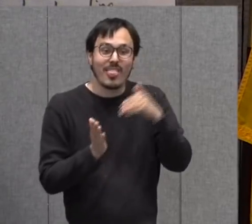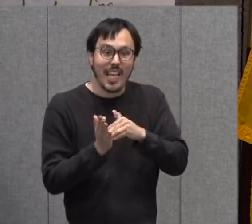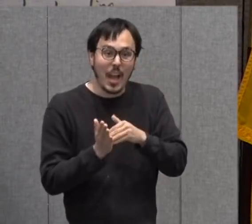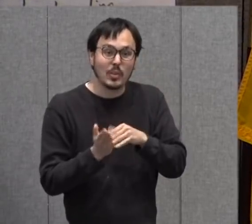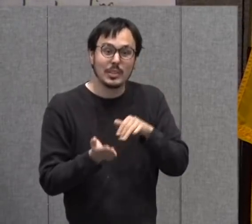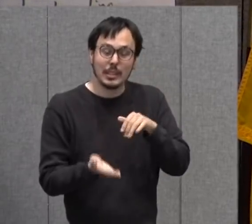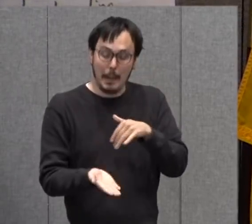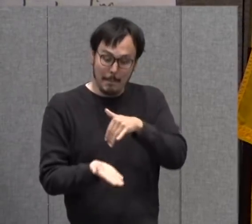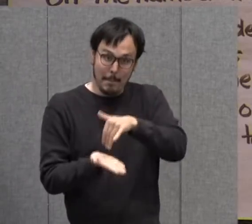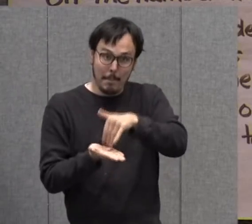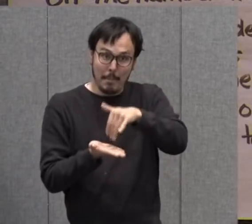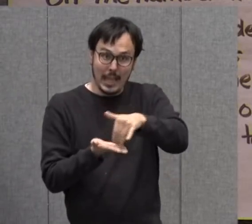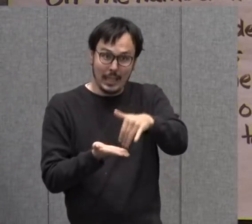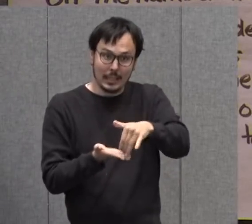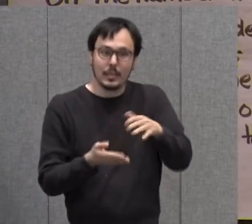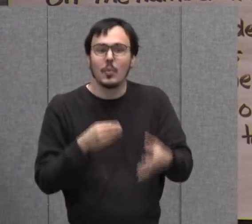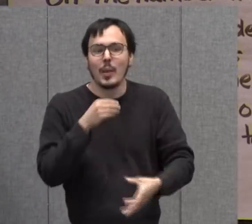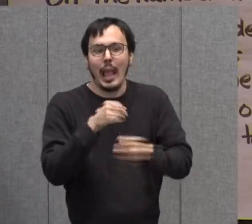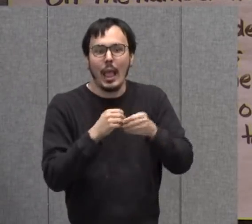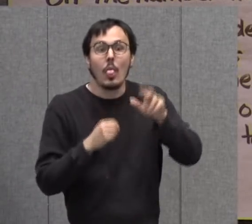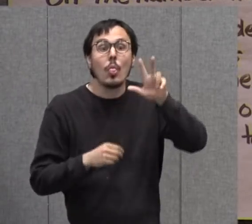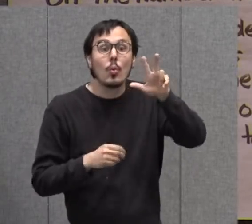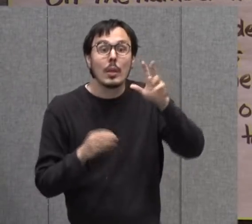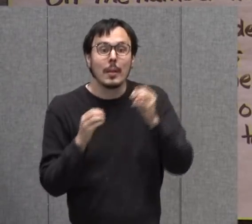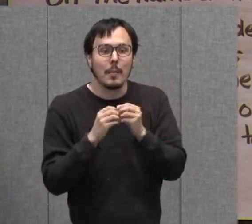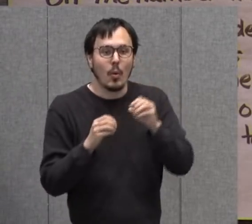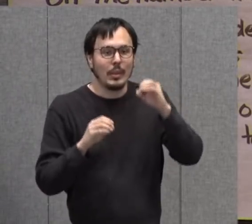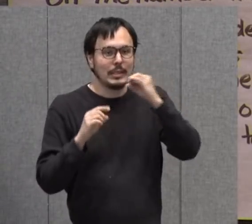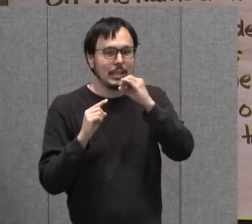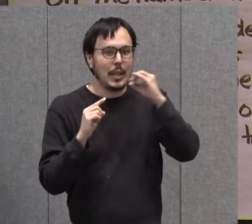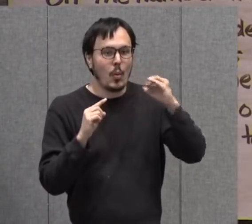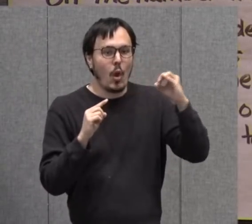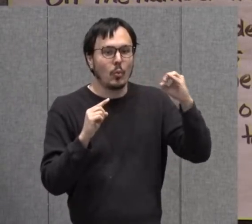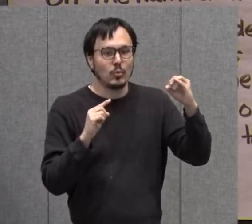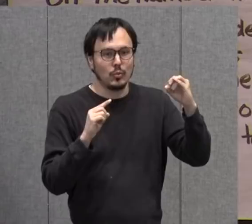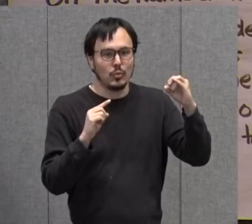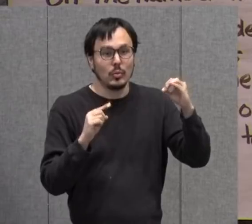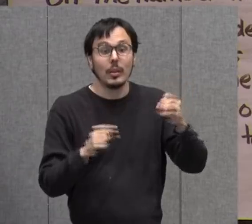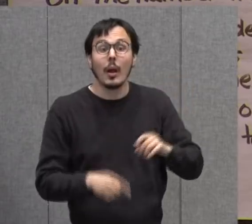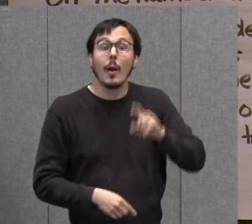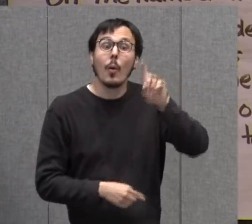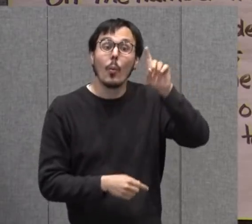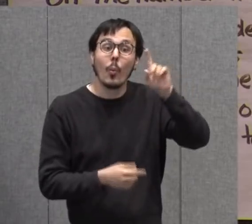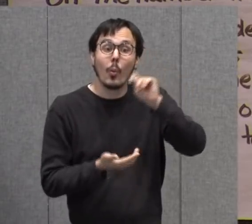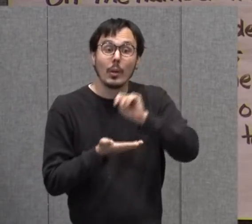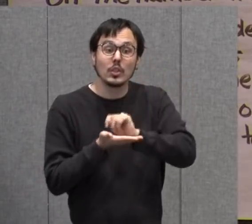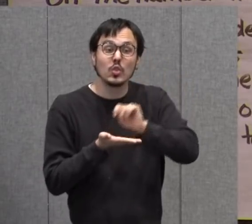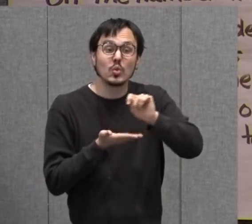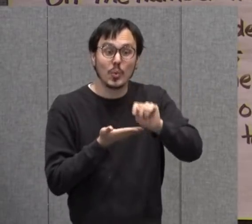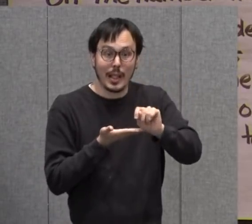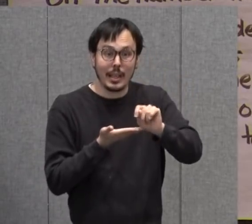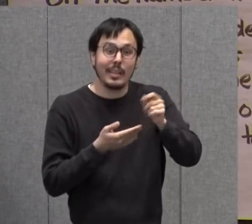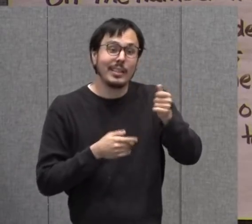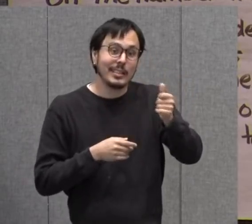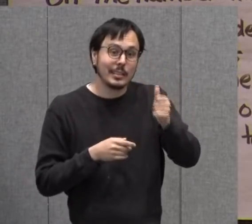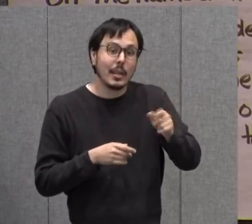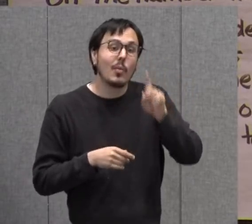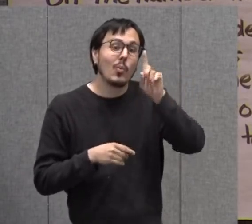so we need to add three more zeroes. And a trillion is 1000 billions.